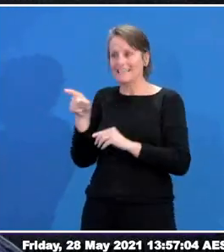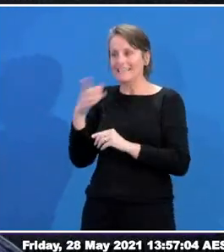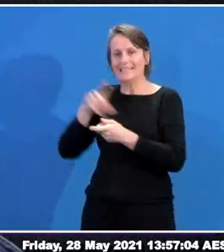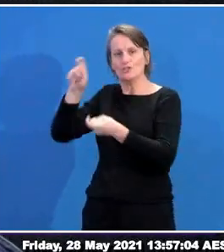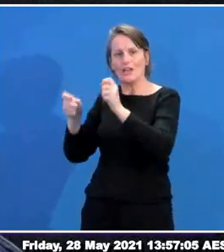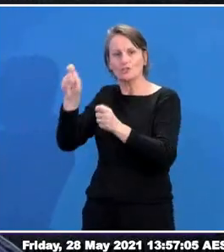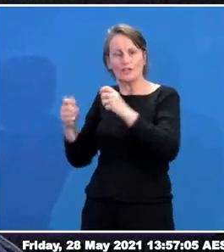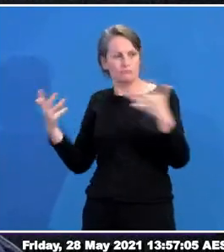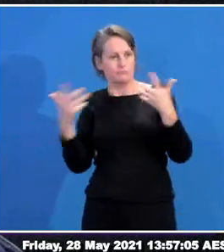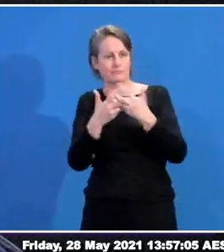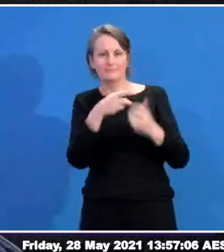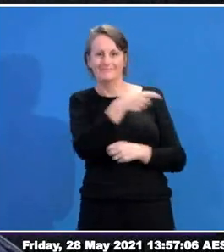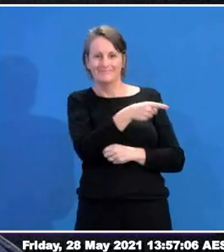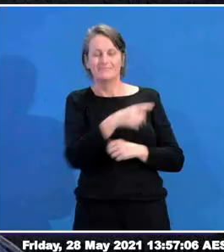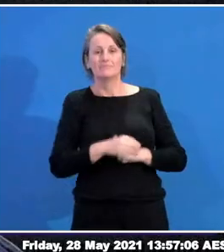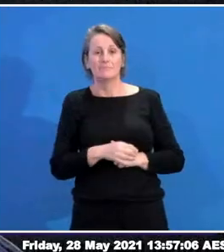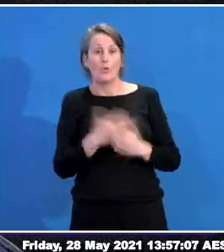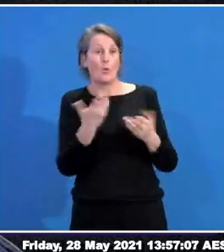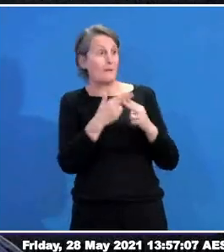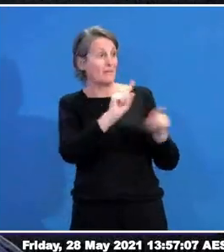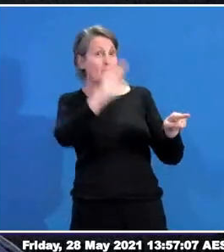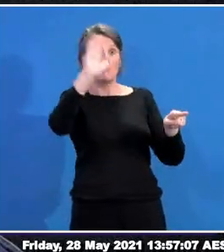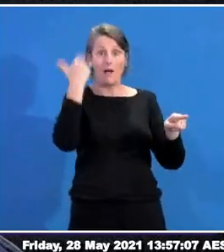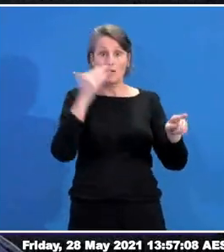great opportunity for people to stay in their houses, and we've seen wonderful